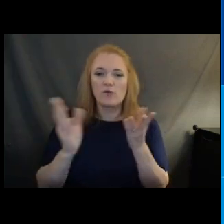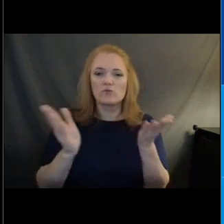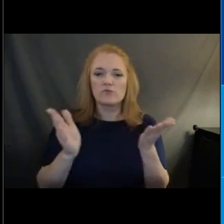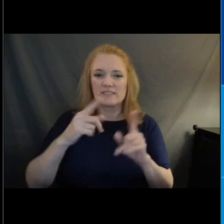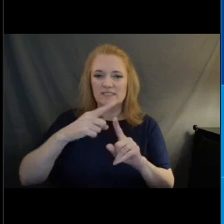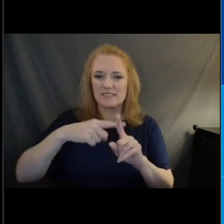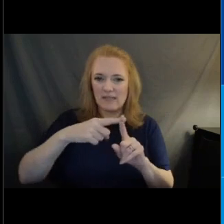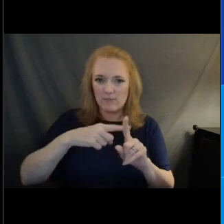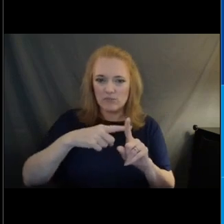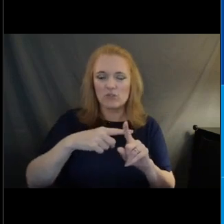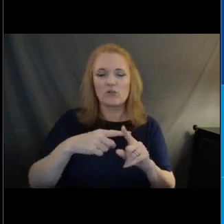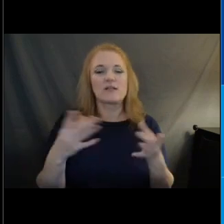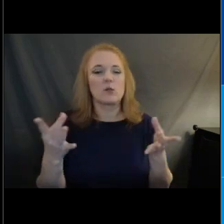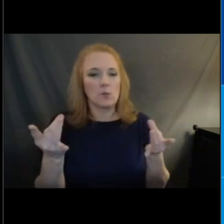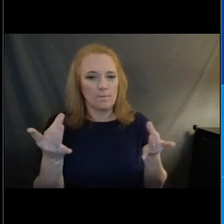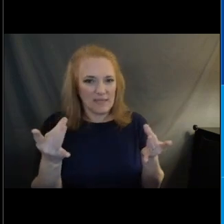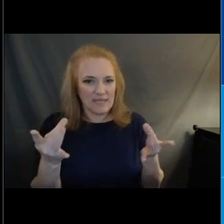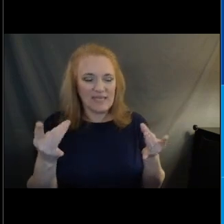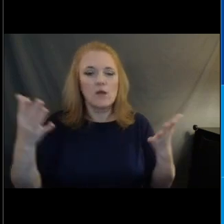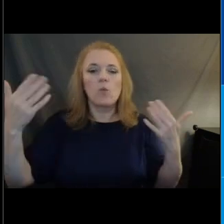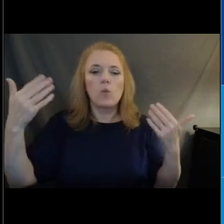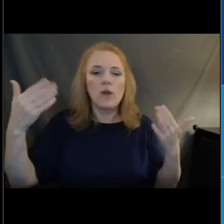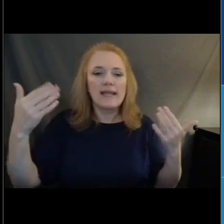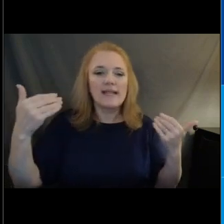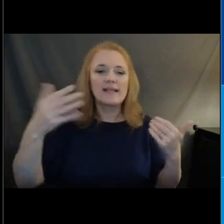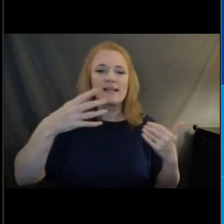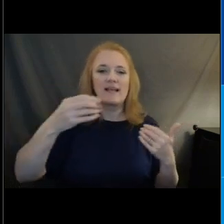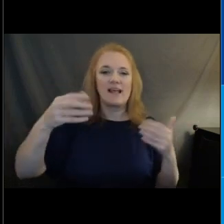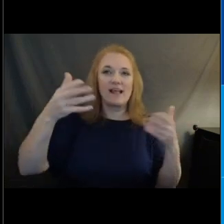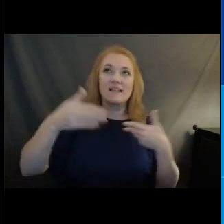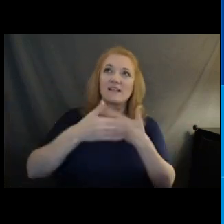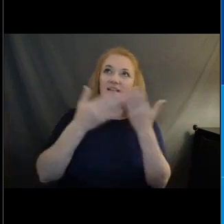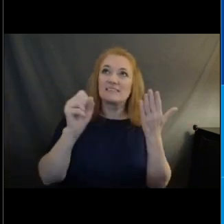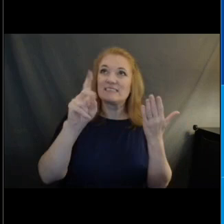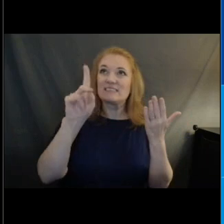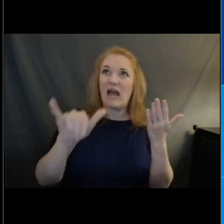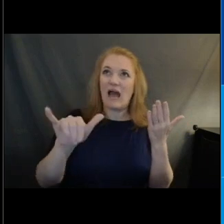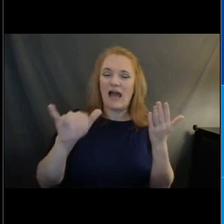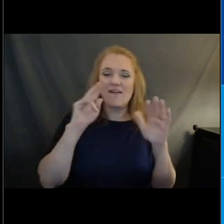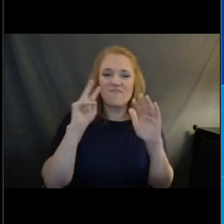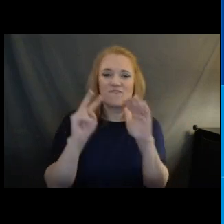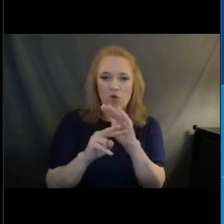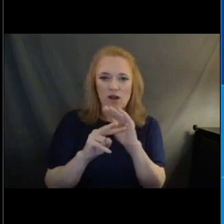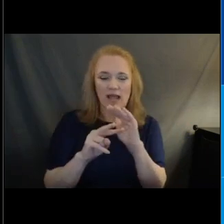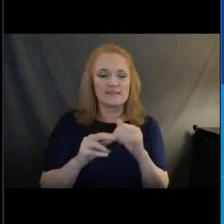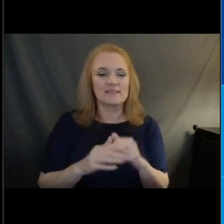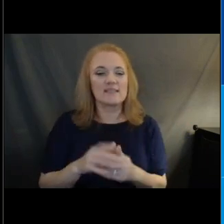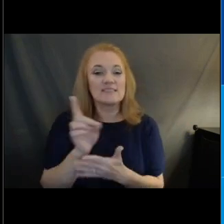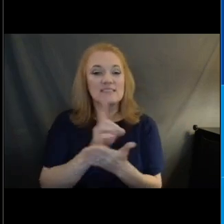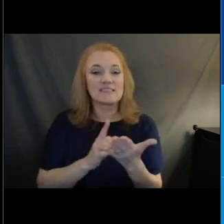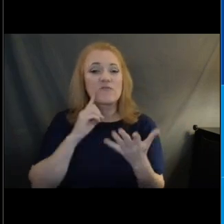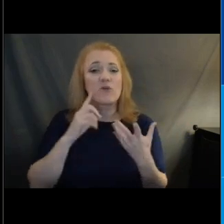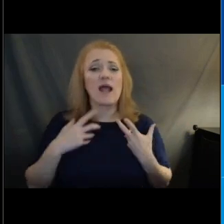relative humidity, wind, and sky forecasts. It's designed for healthy, acclimated, active,